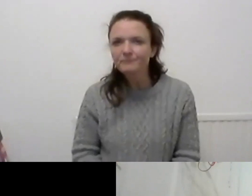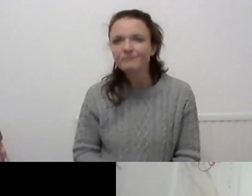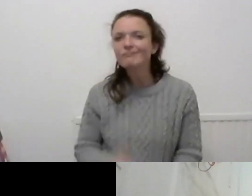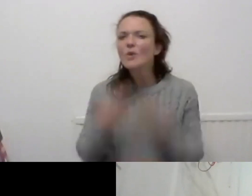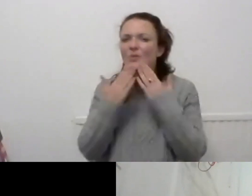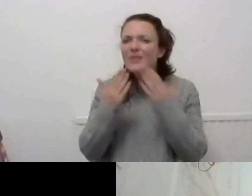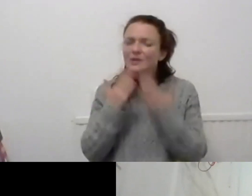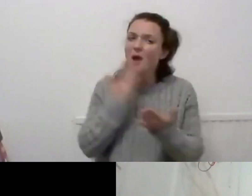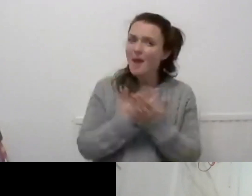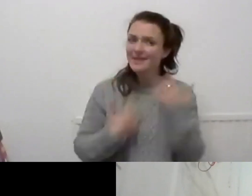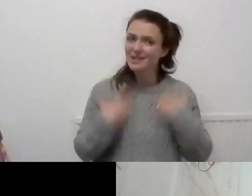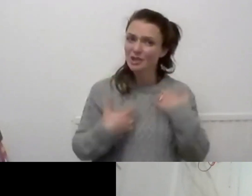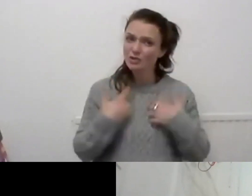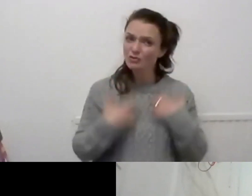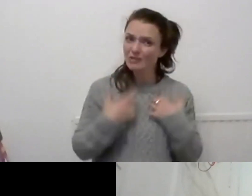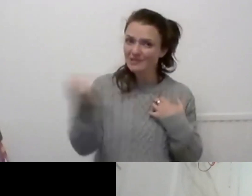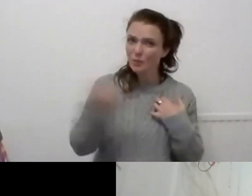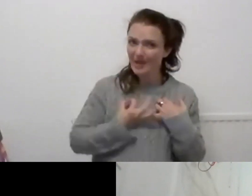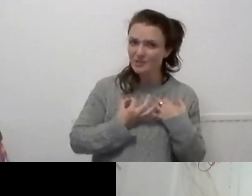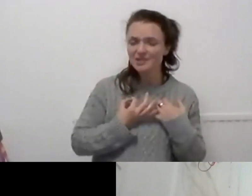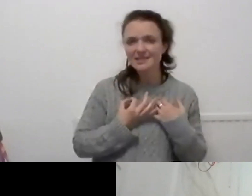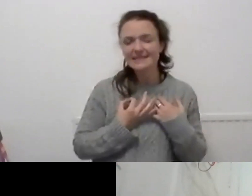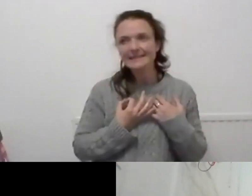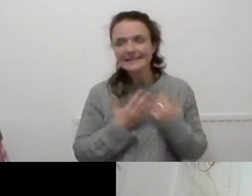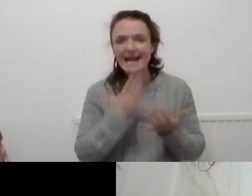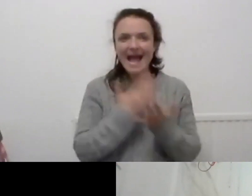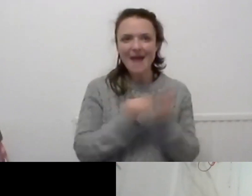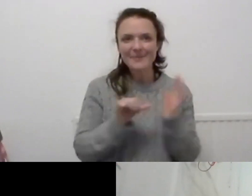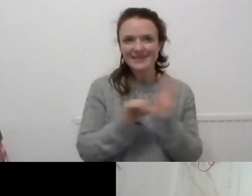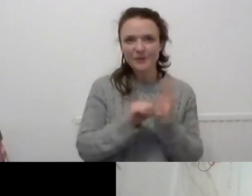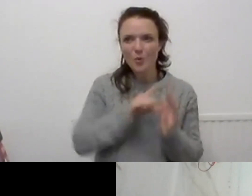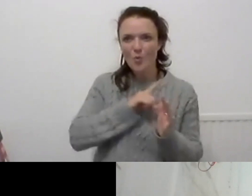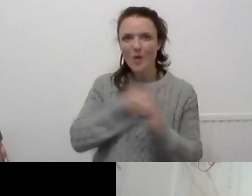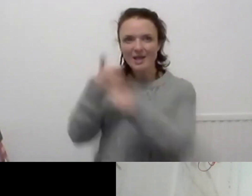So difficult, isn't it? You know, the company has to make this vaccine and this vaccine. You know,